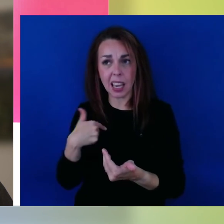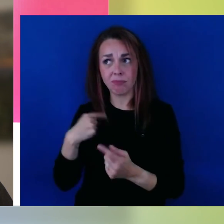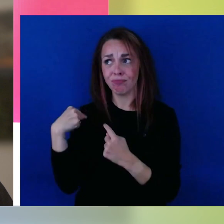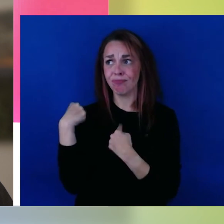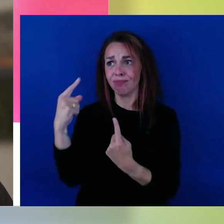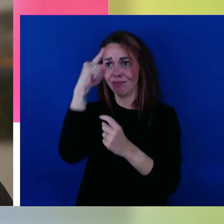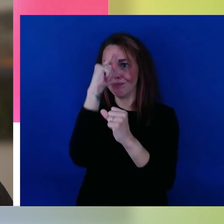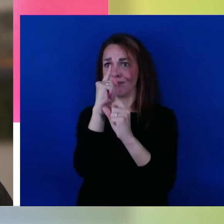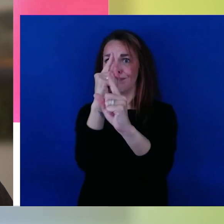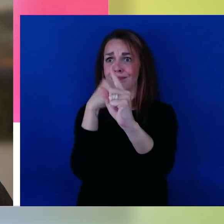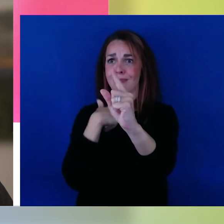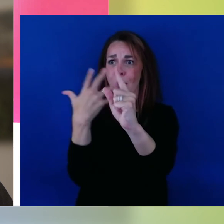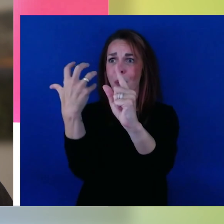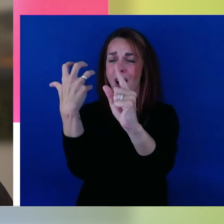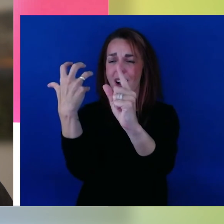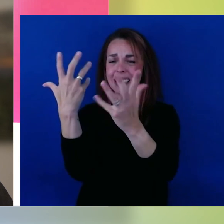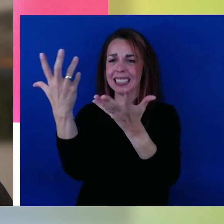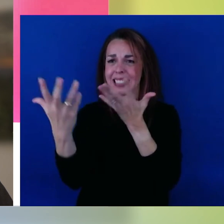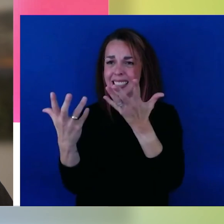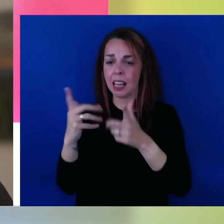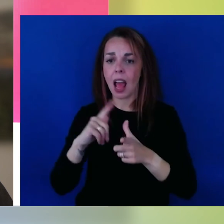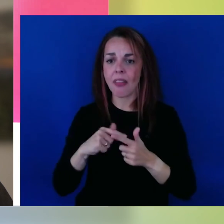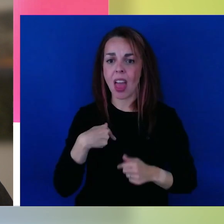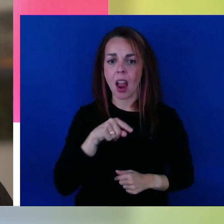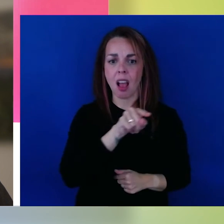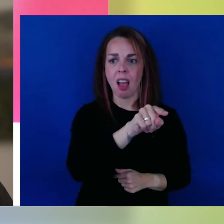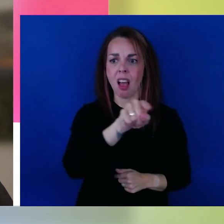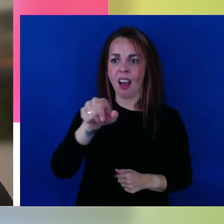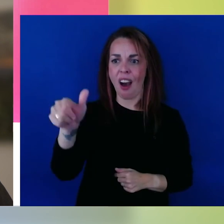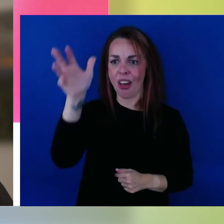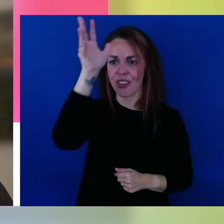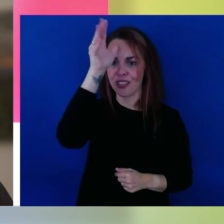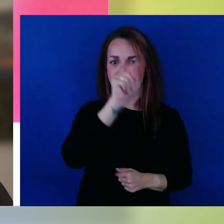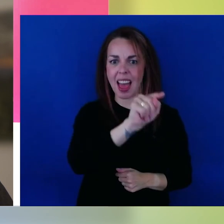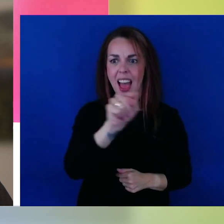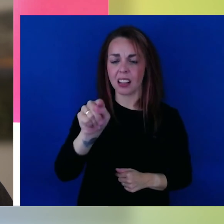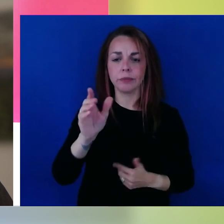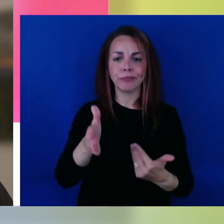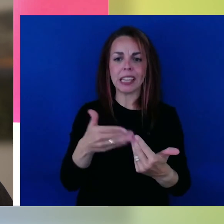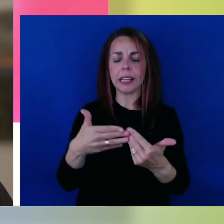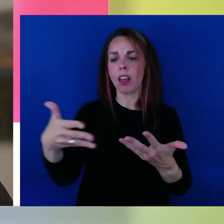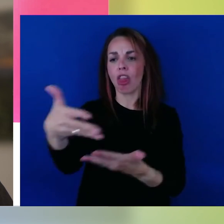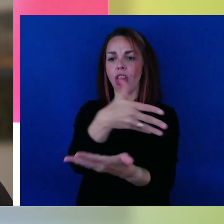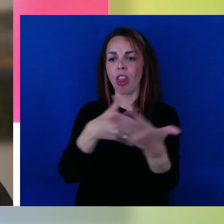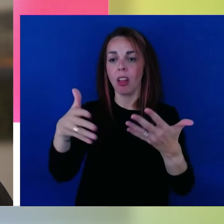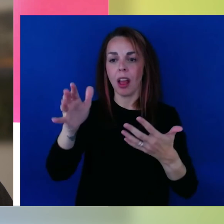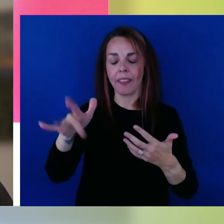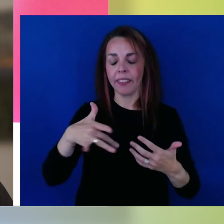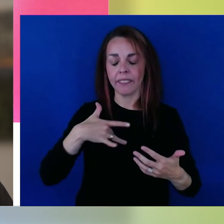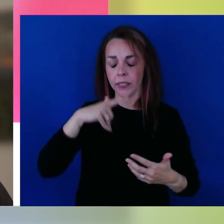and that I see other dads getting to be has broken and tethered my mind.